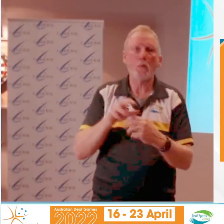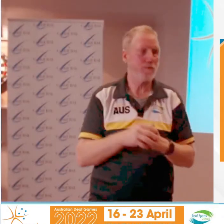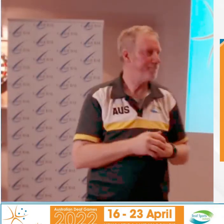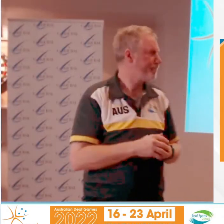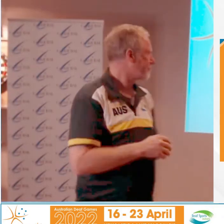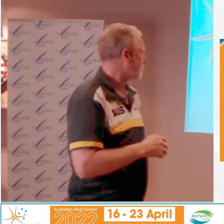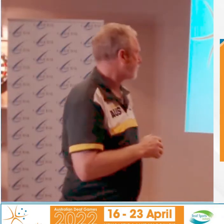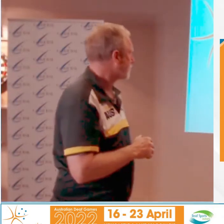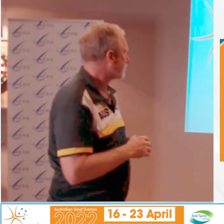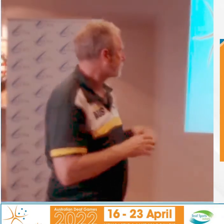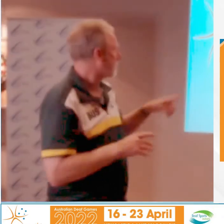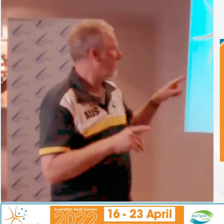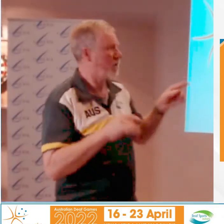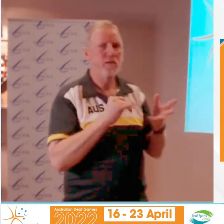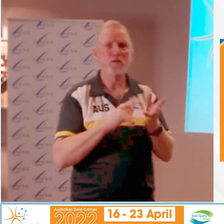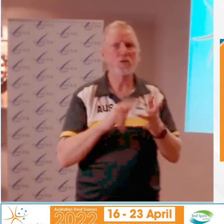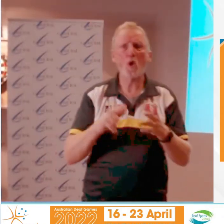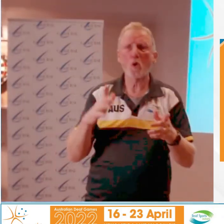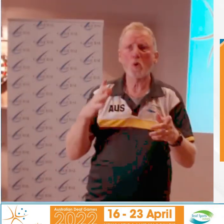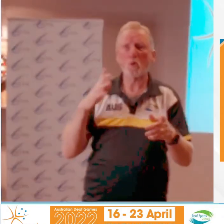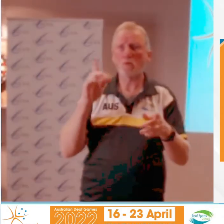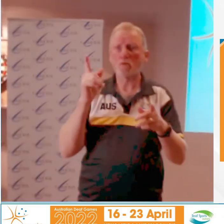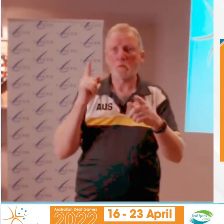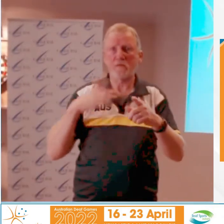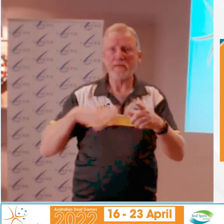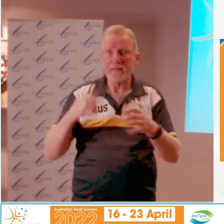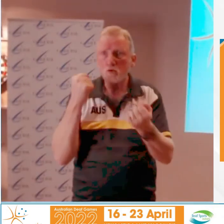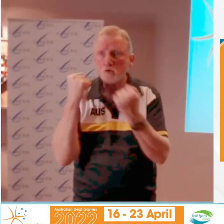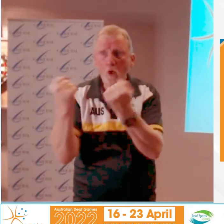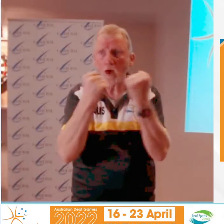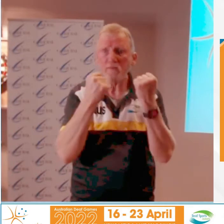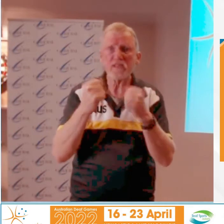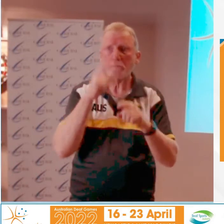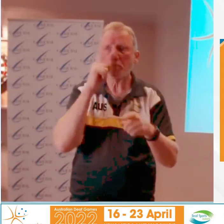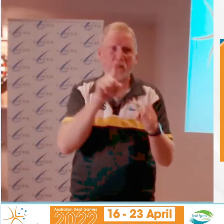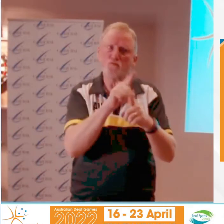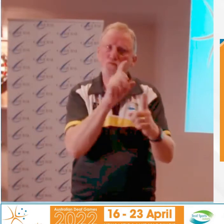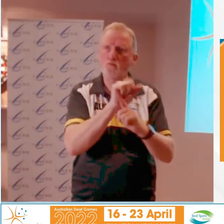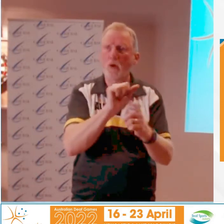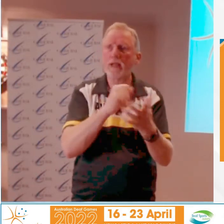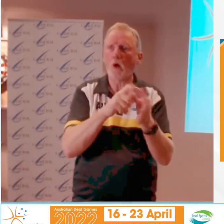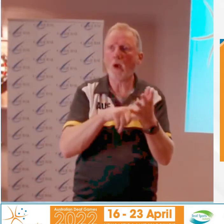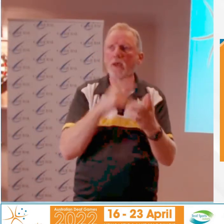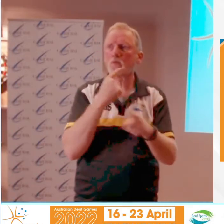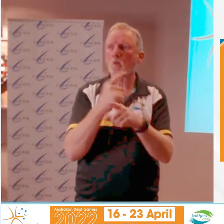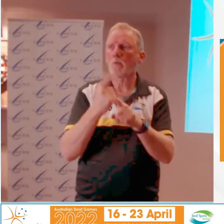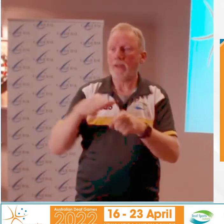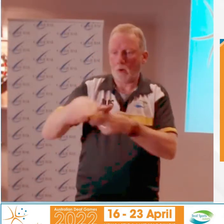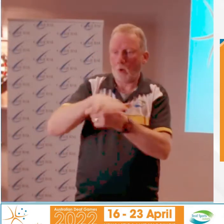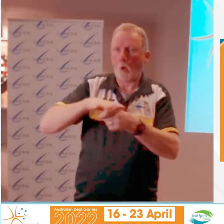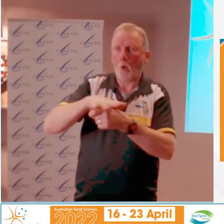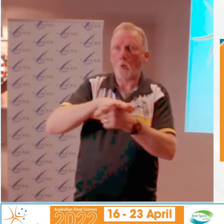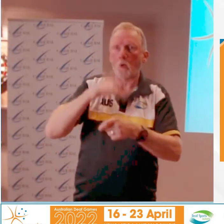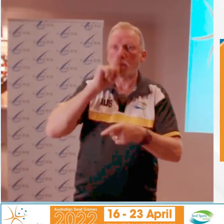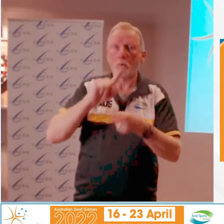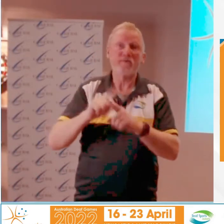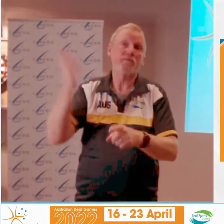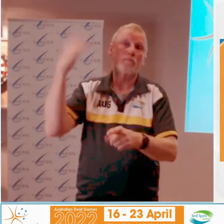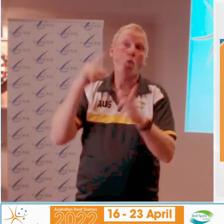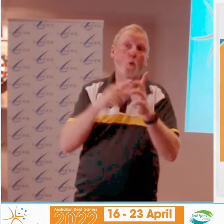interesting opportunity to be able to play part in both roles uh also as Kylie rightly mentioned